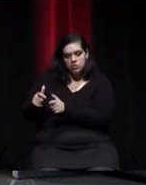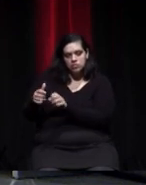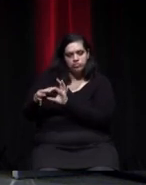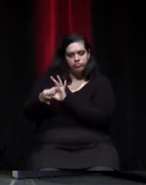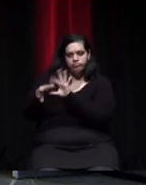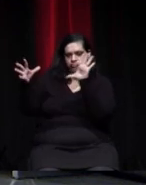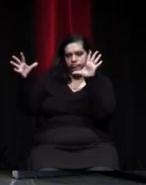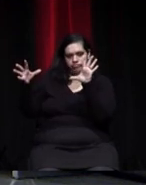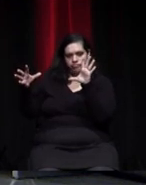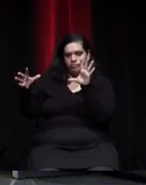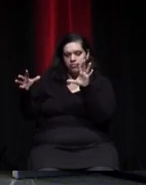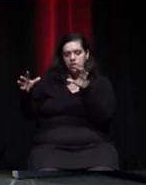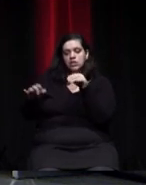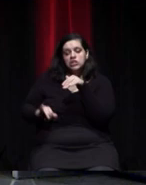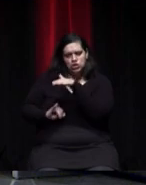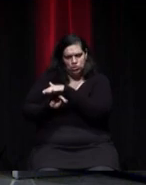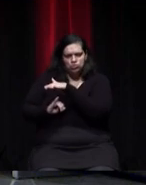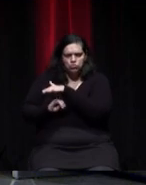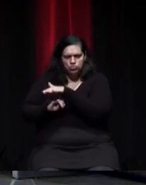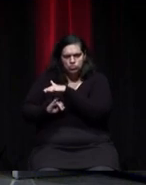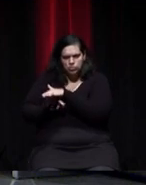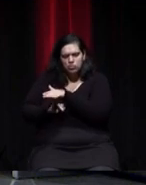an institutional space, because it persists,